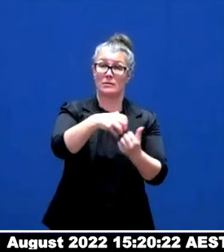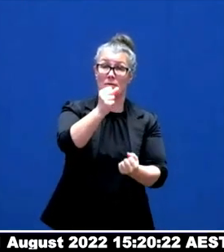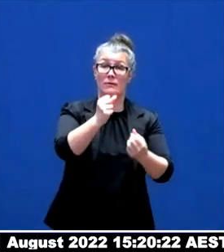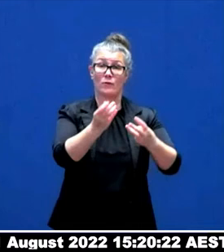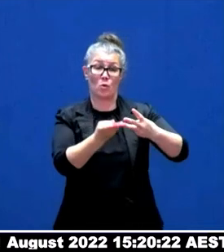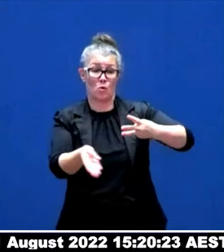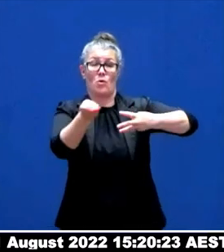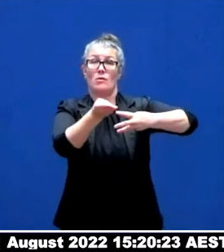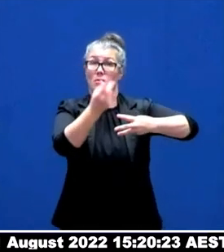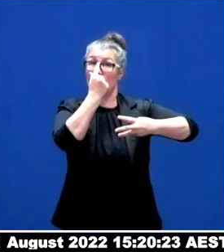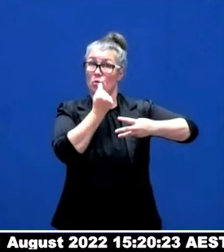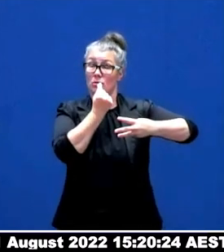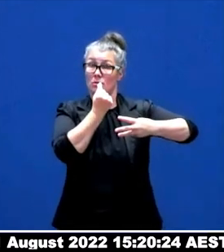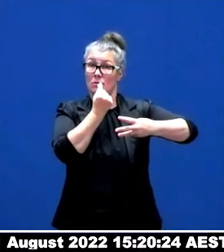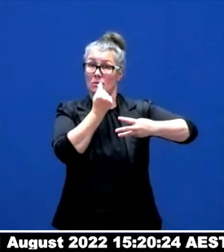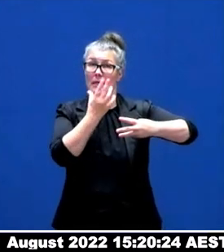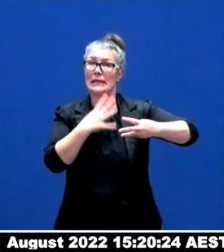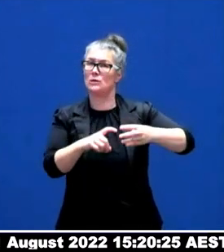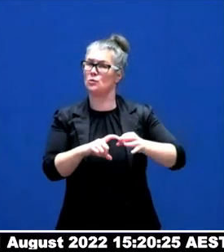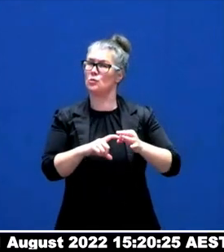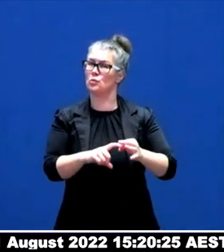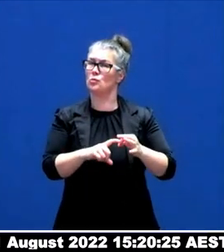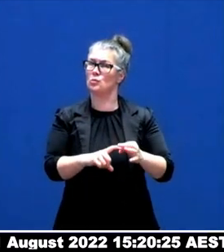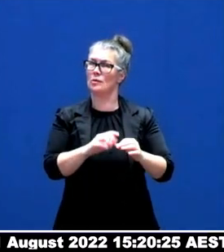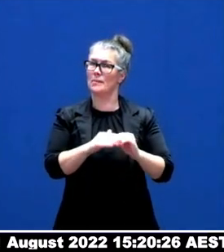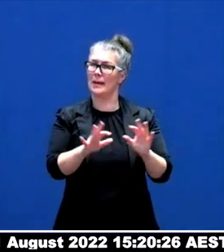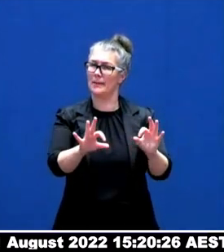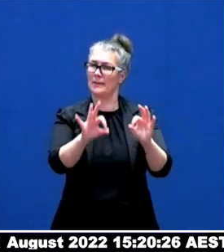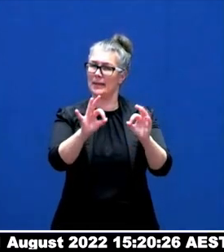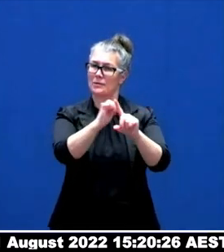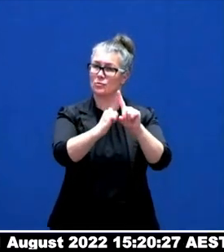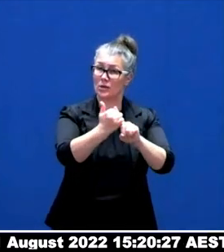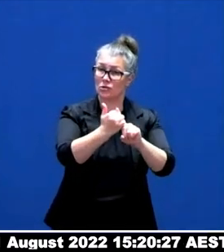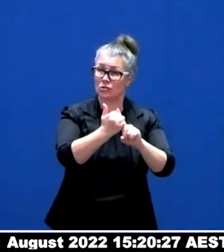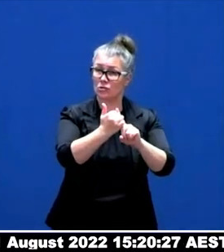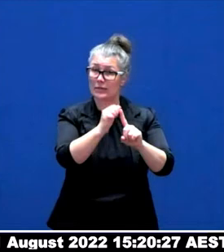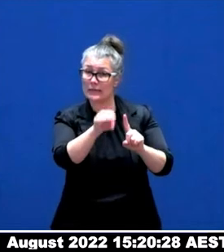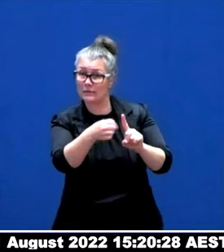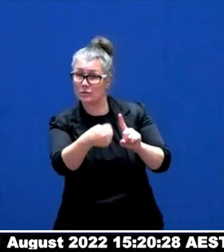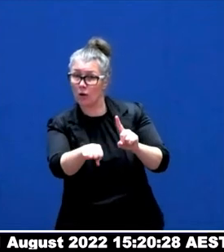coordinator. We'd need to inquire in the particular case whether that is so. Yes. CHAIR: Yes, I understand.